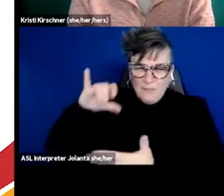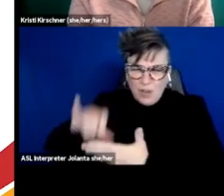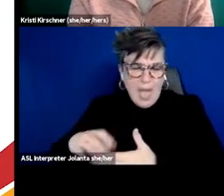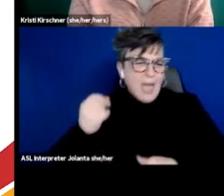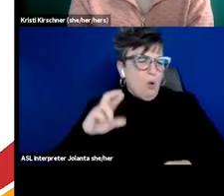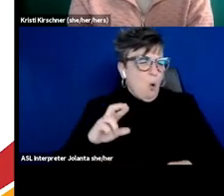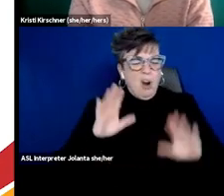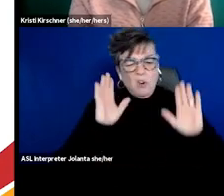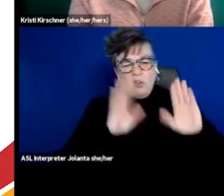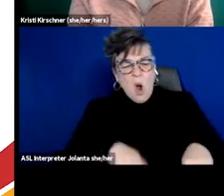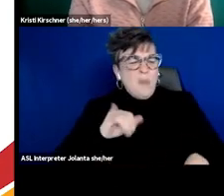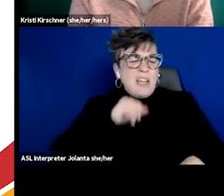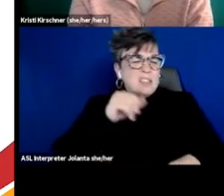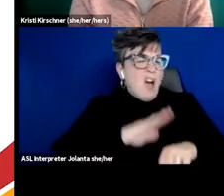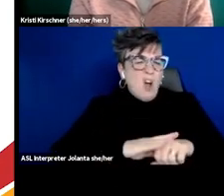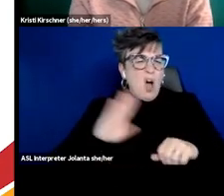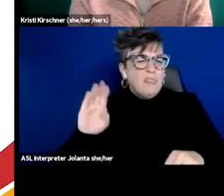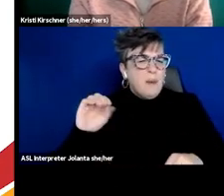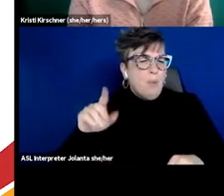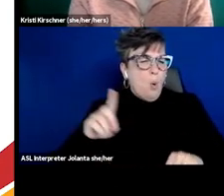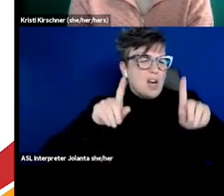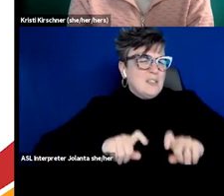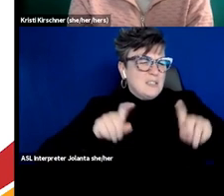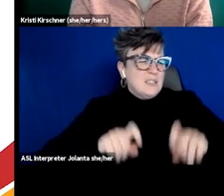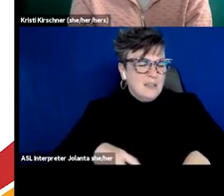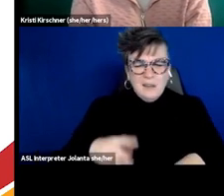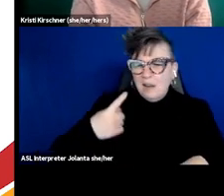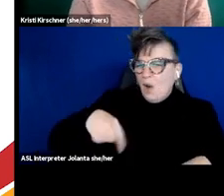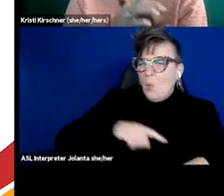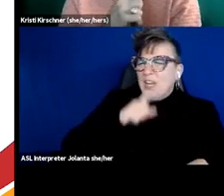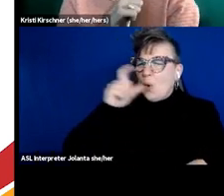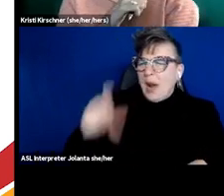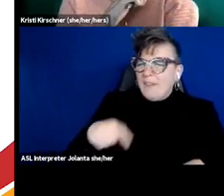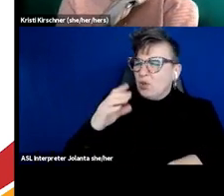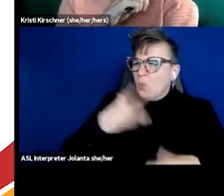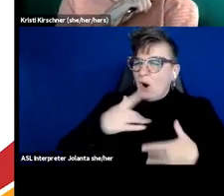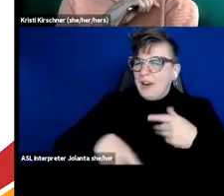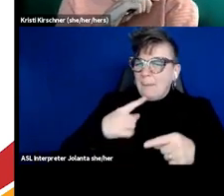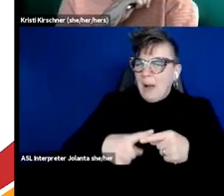to be on the boards and we have to worry about NCLEX, which is kind of the nursing national